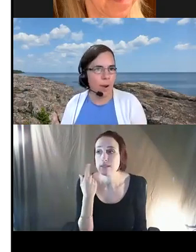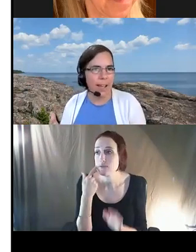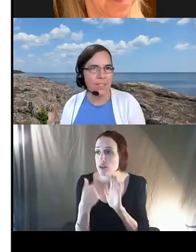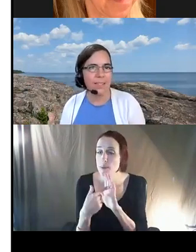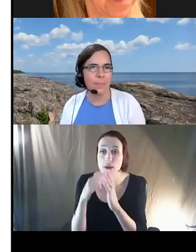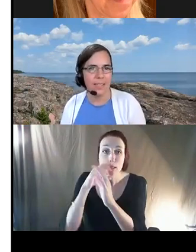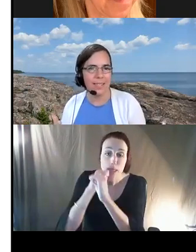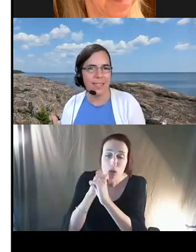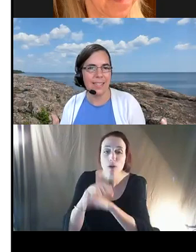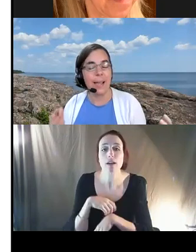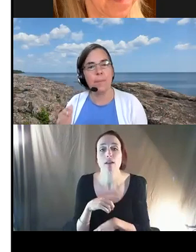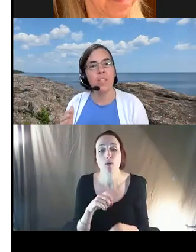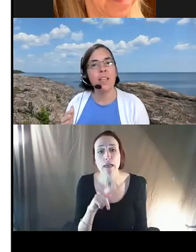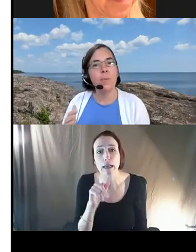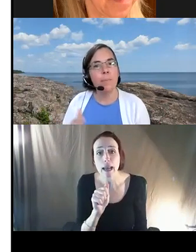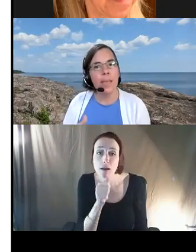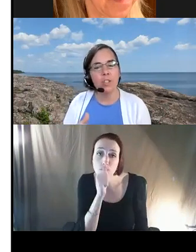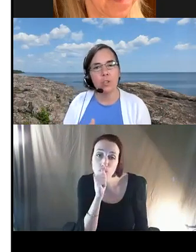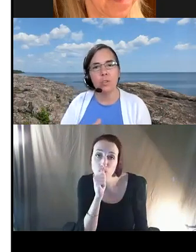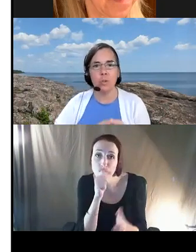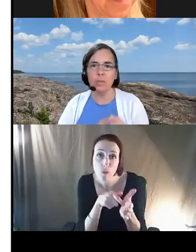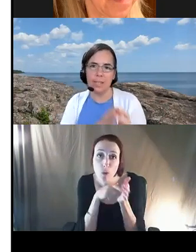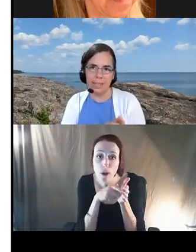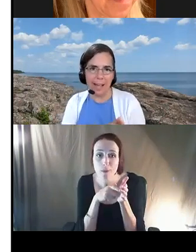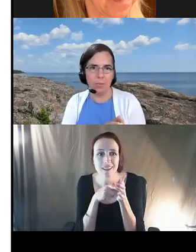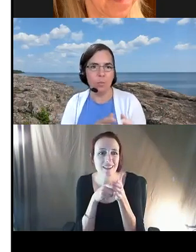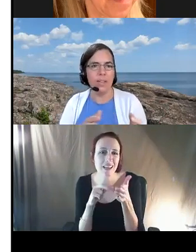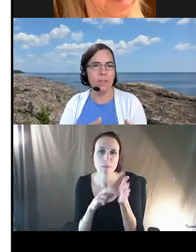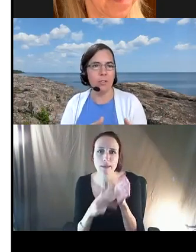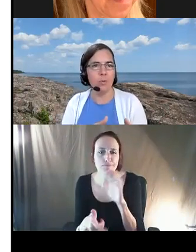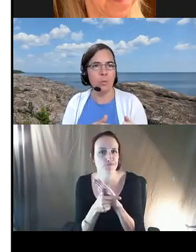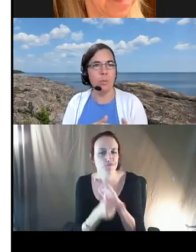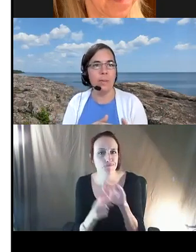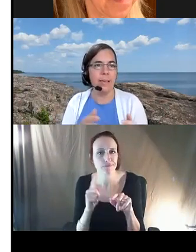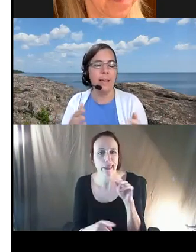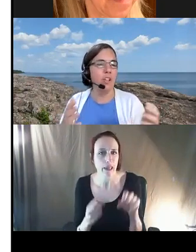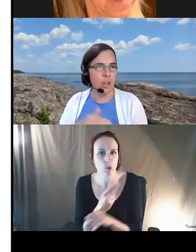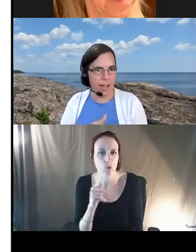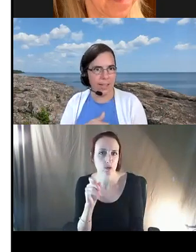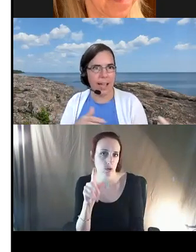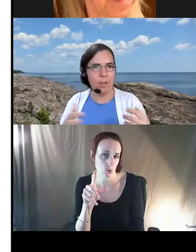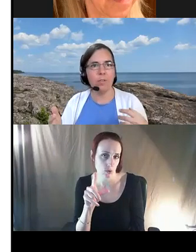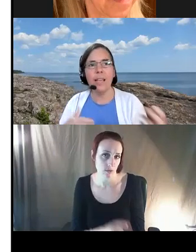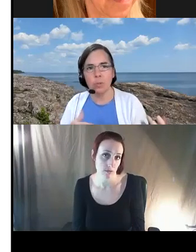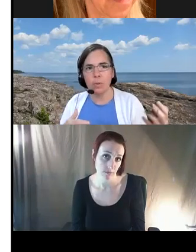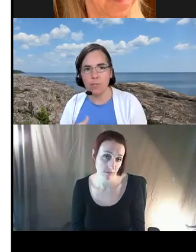privacy pieces that makes certain tools allowed when other tools would be not allowed or less preferred